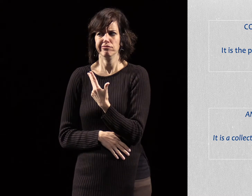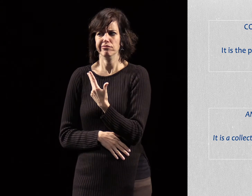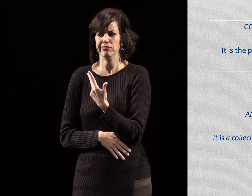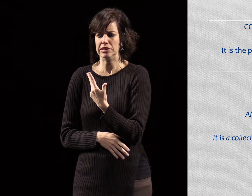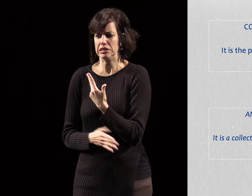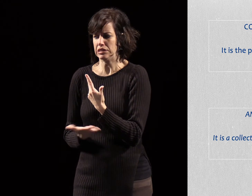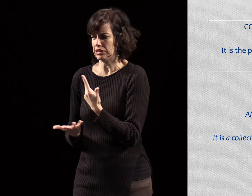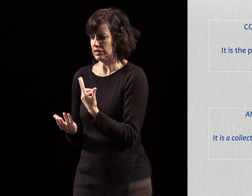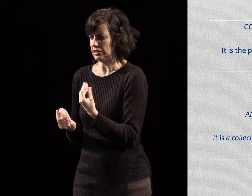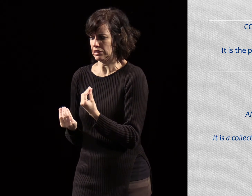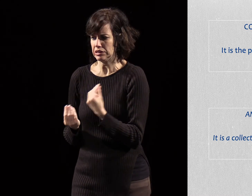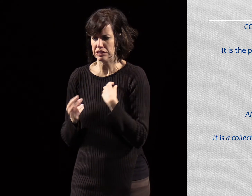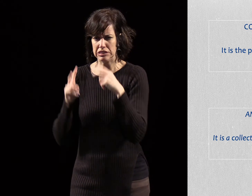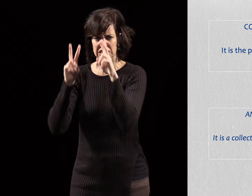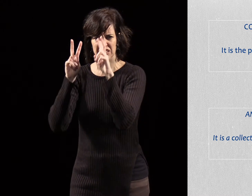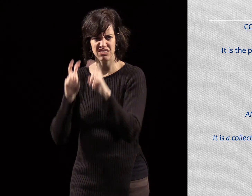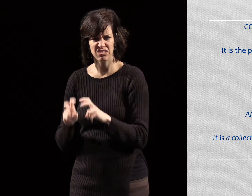but there was just 3.